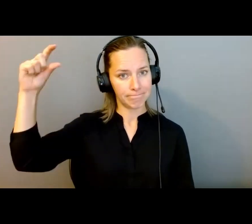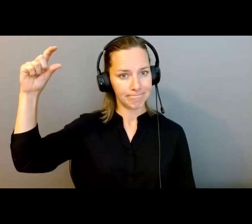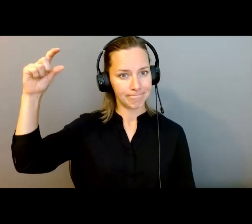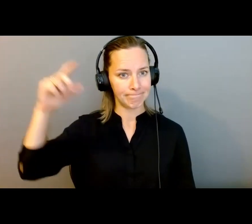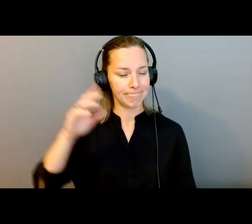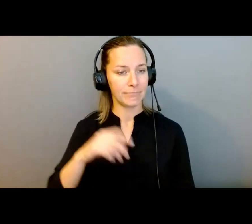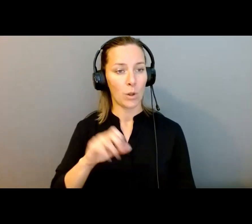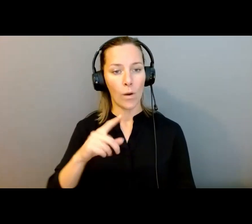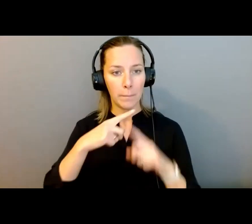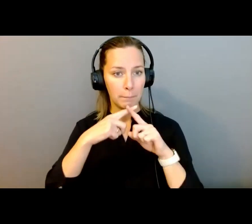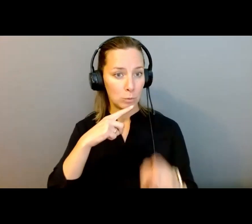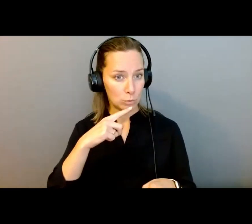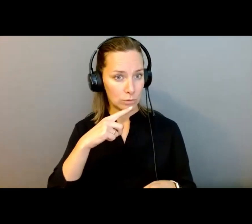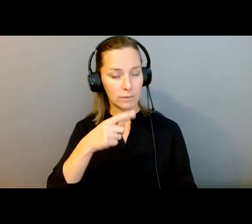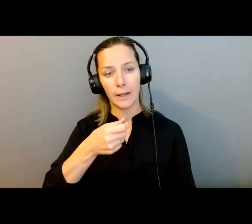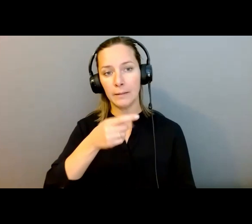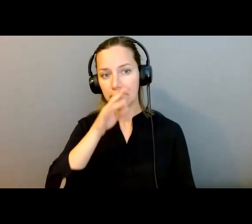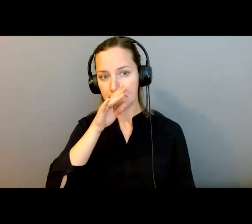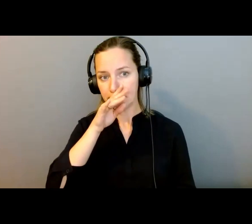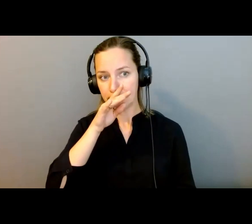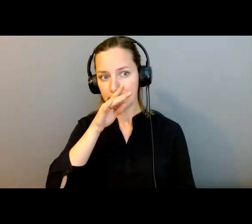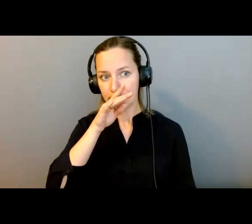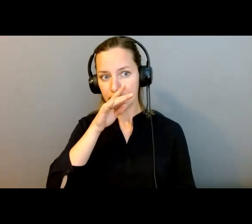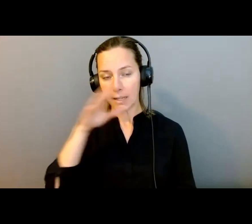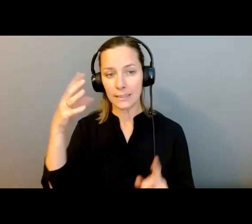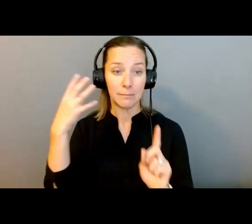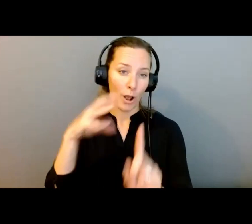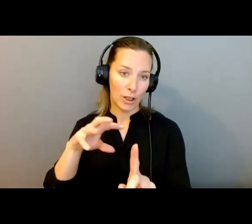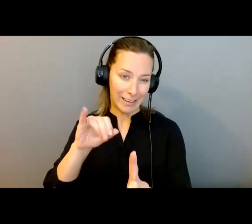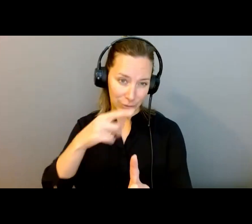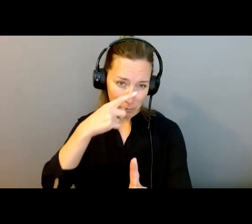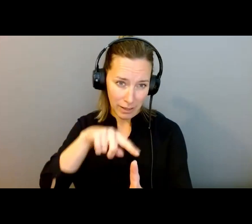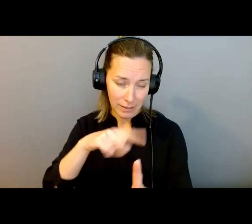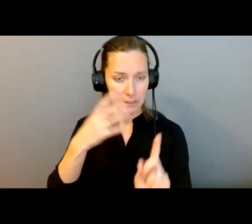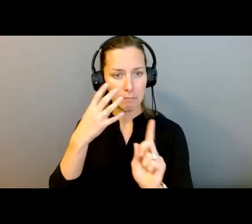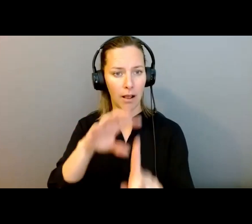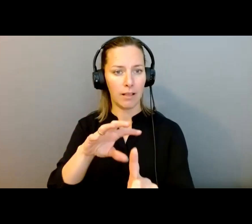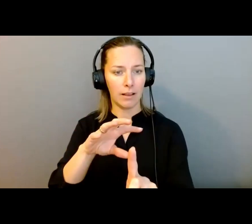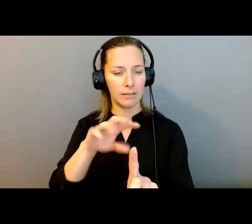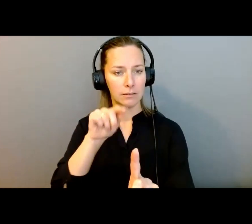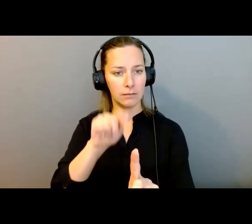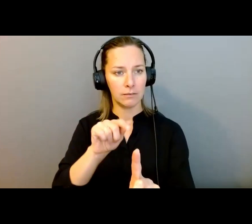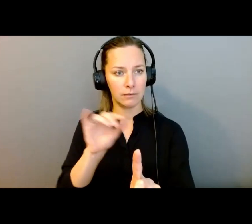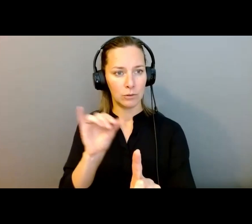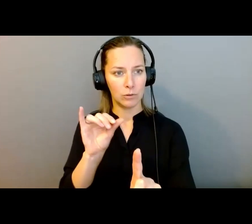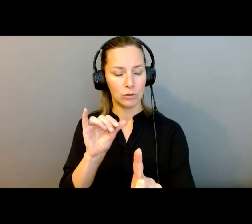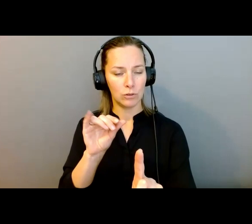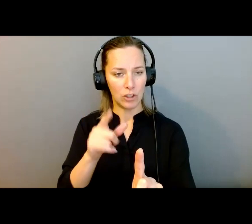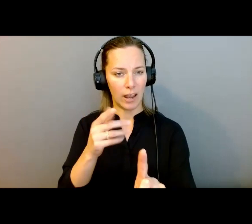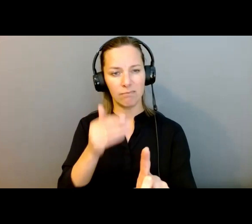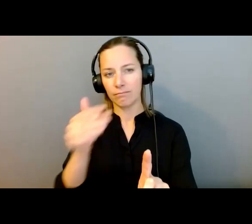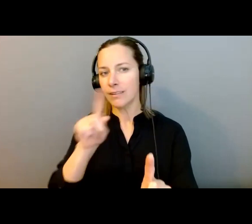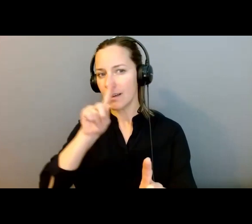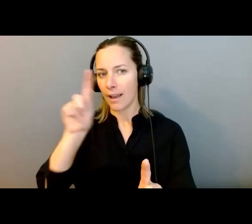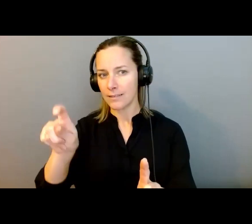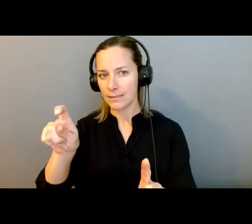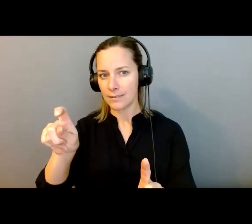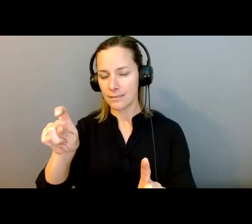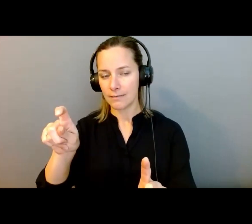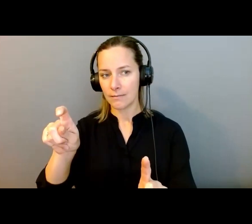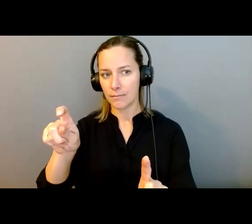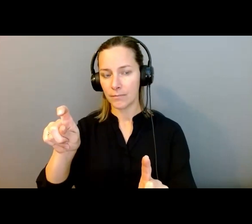unmuted and if you don't mind, spot-lit, to pose that question. While you're thinking that through,